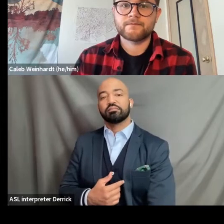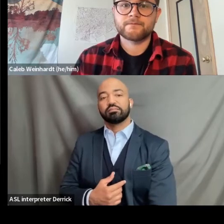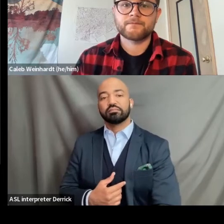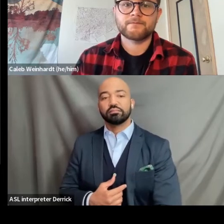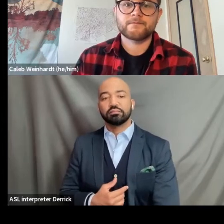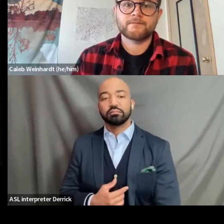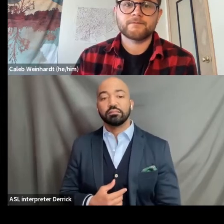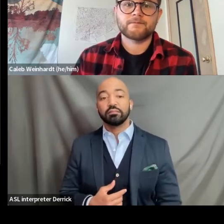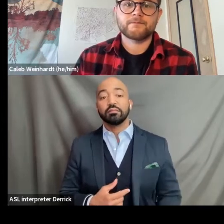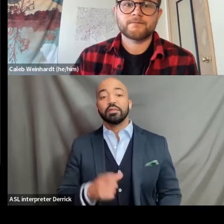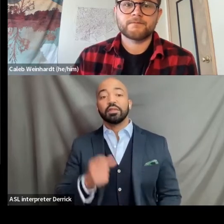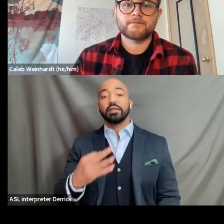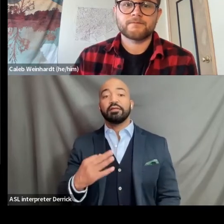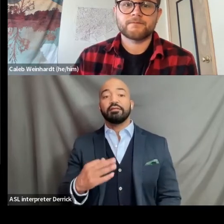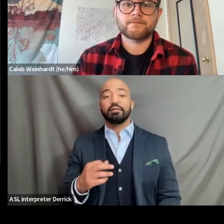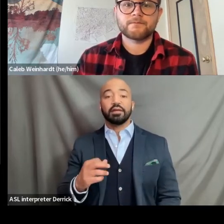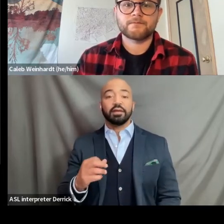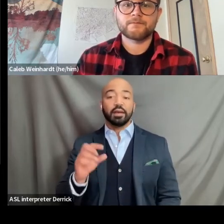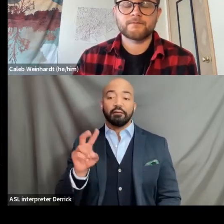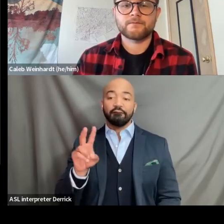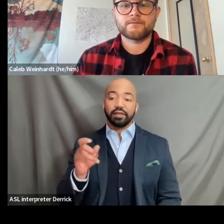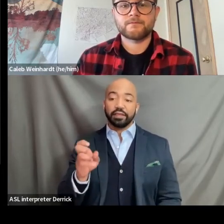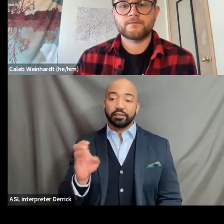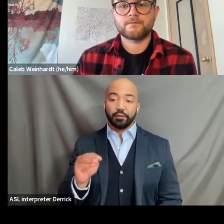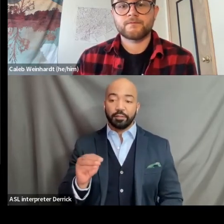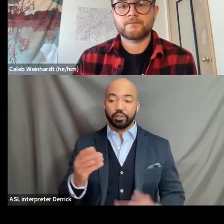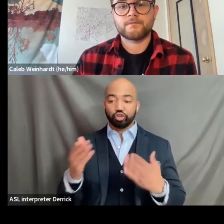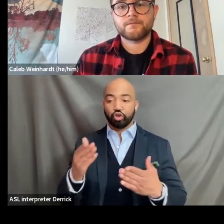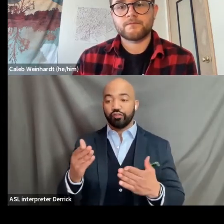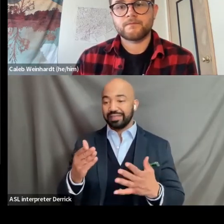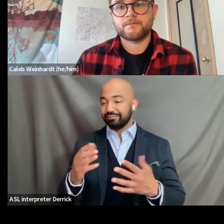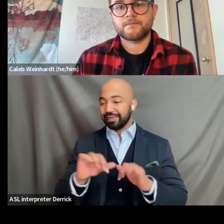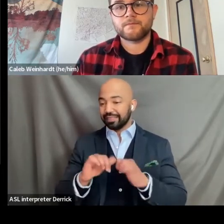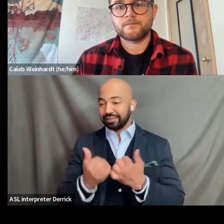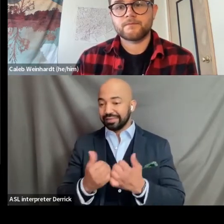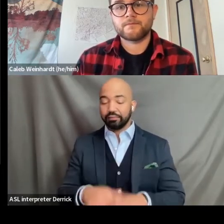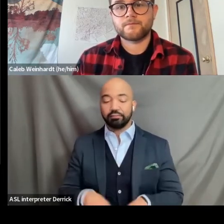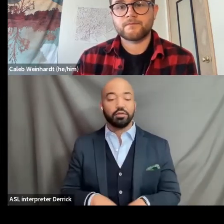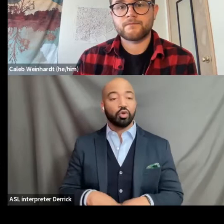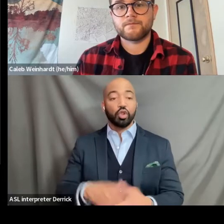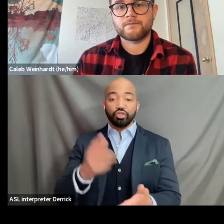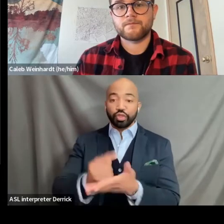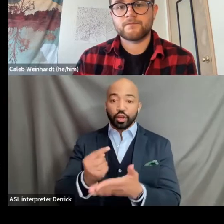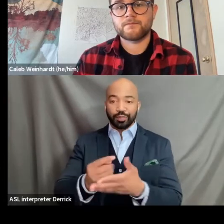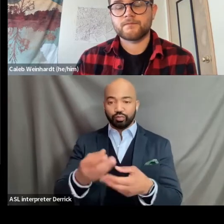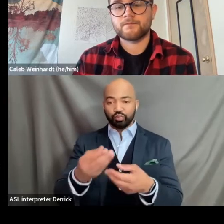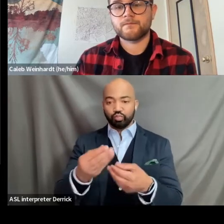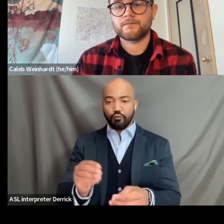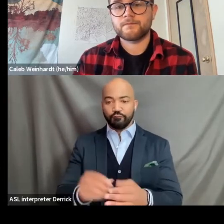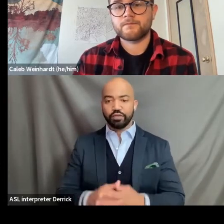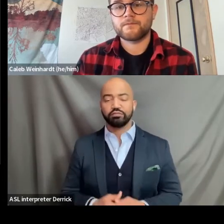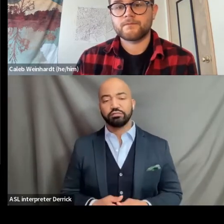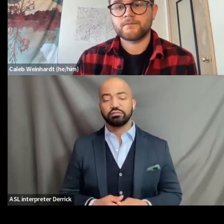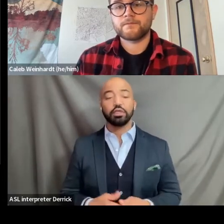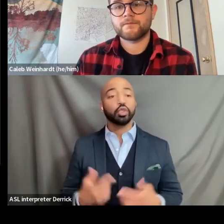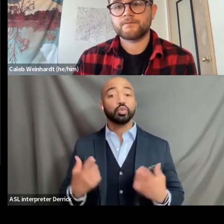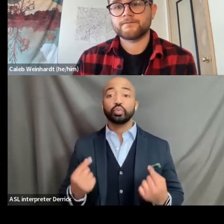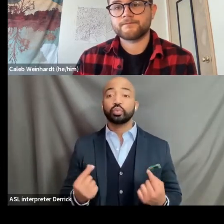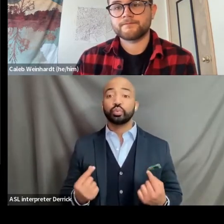is if we're a victim service agency, if we're a therapist's office, one of the things that we can do is have snacks available right?